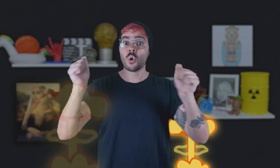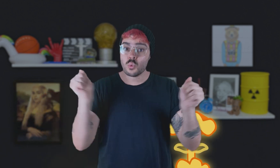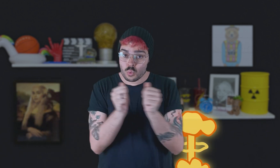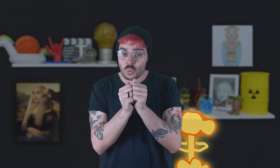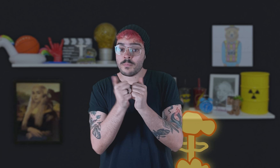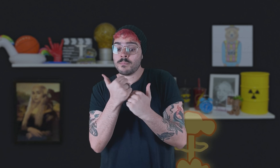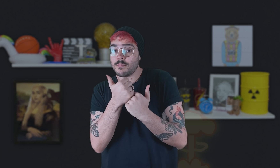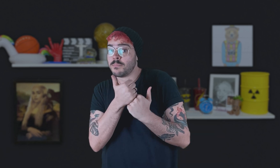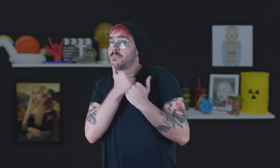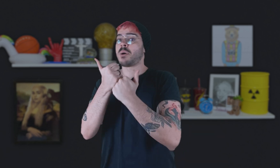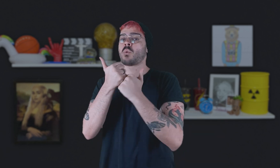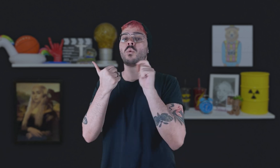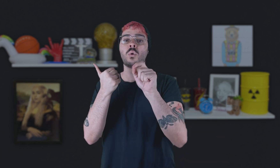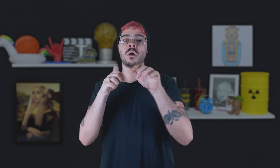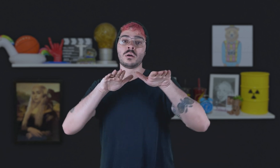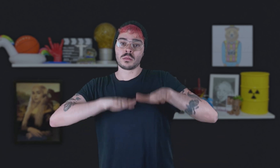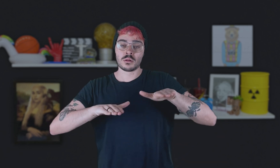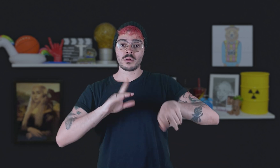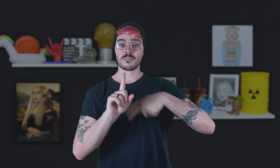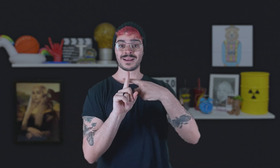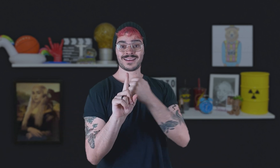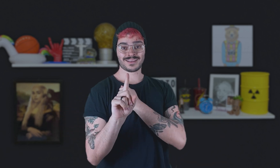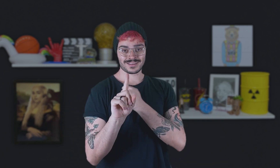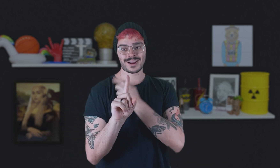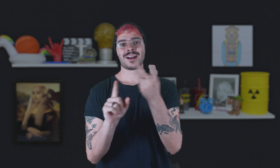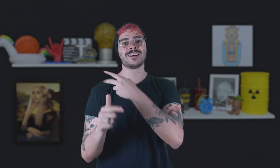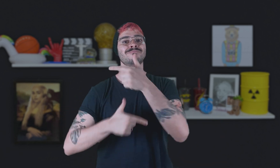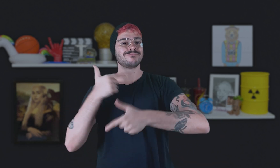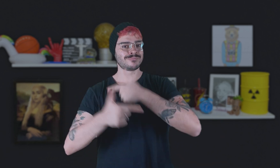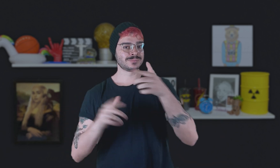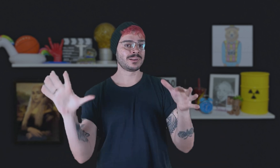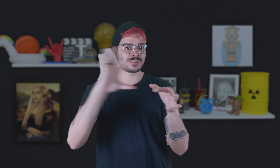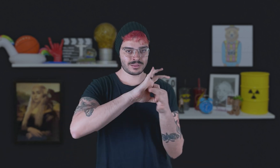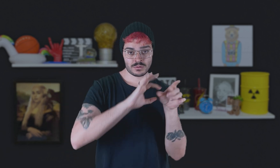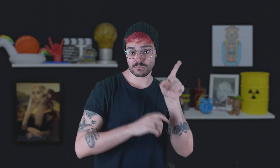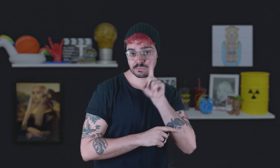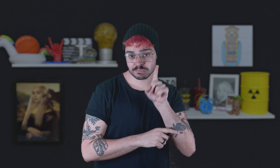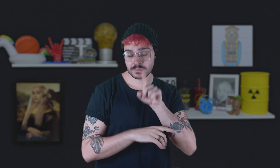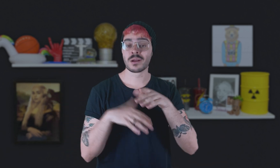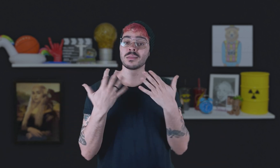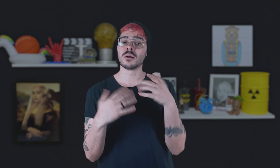with the support of the United Kingdom and Canada,